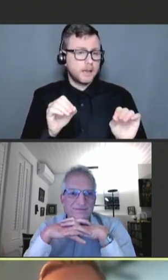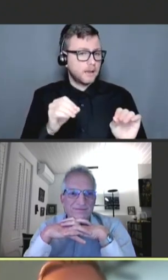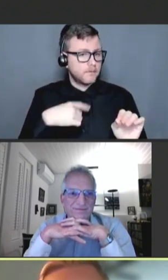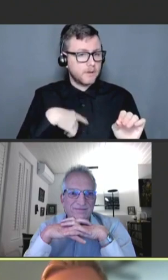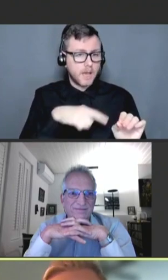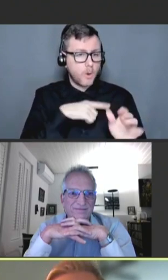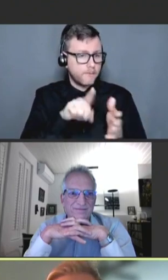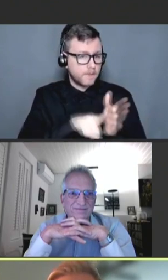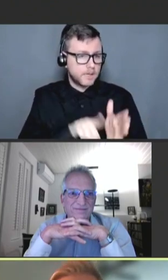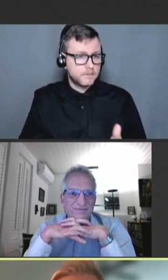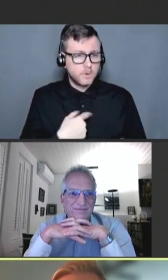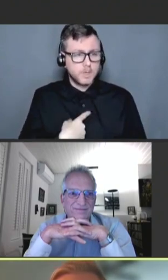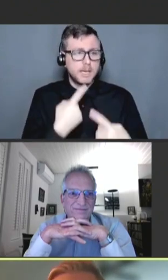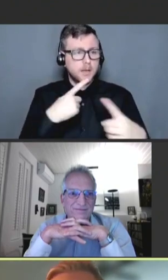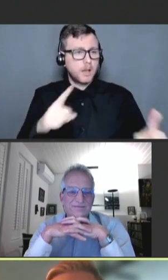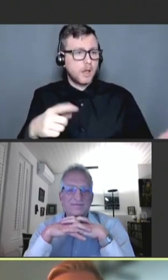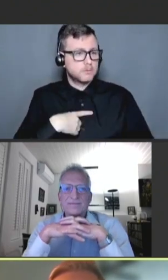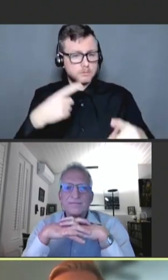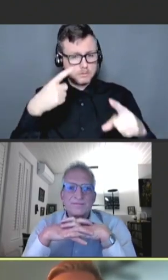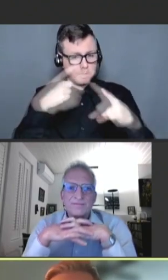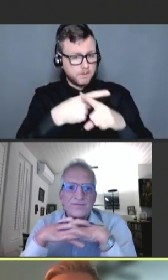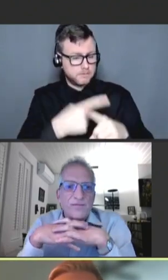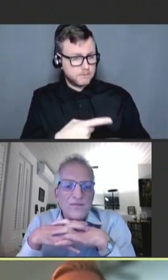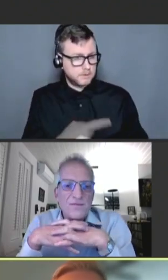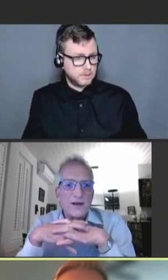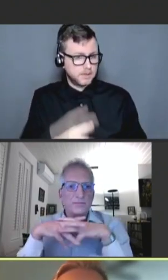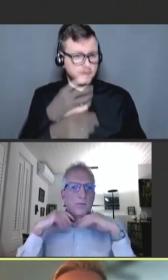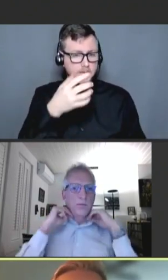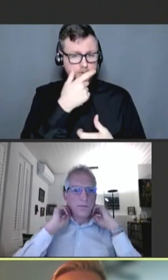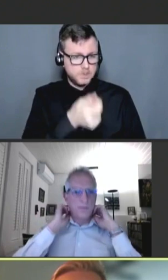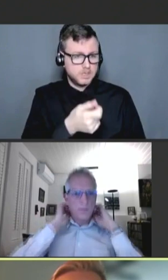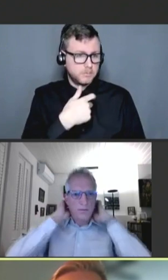of interest, and I just wanted to acknowledge the funding for this work. Next slide, please.